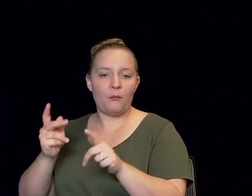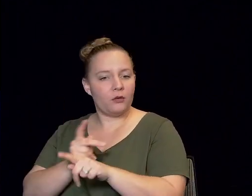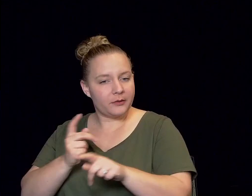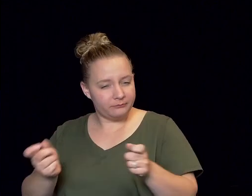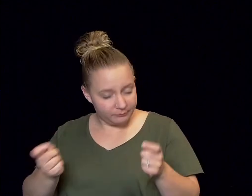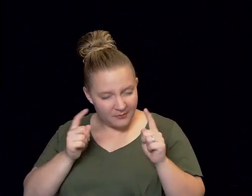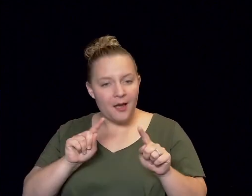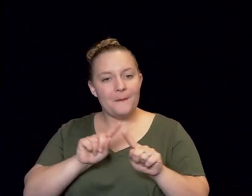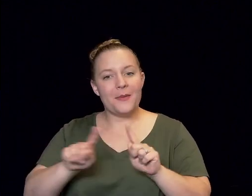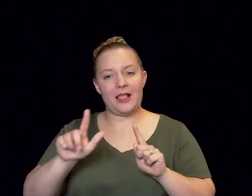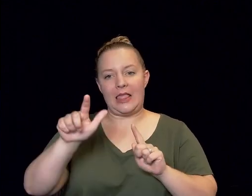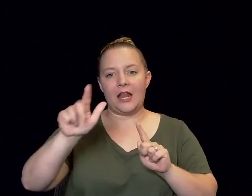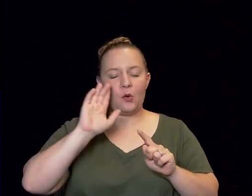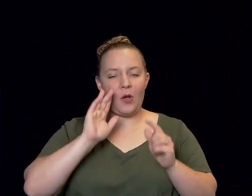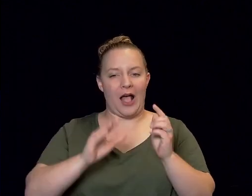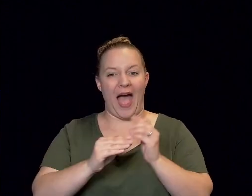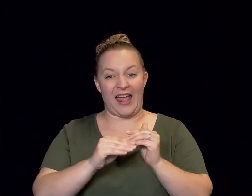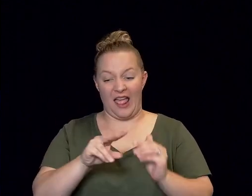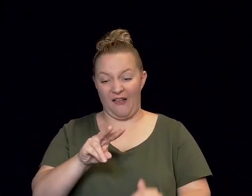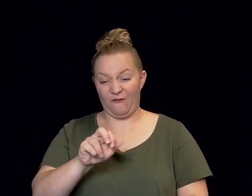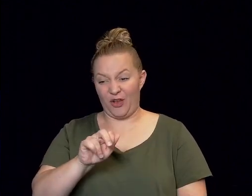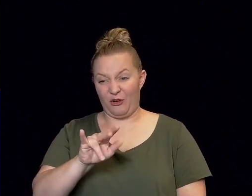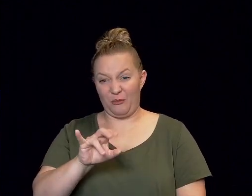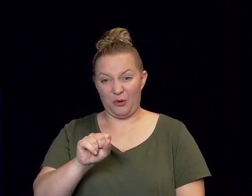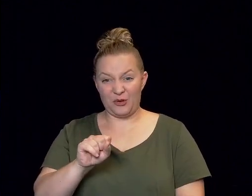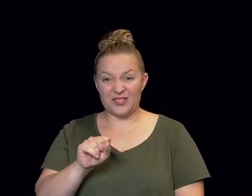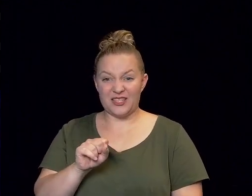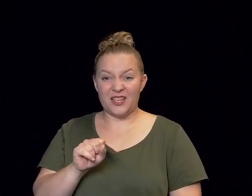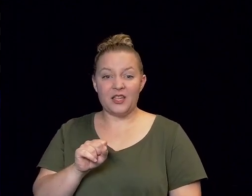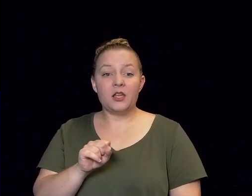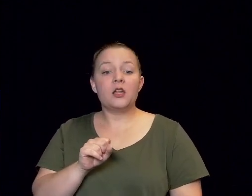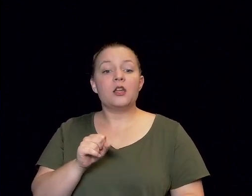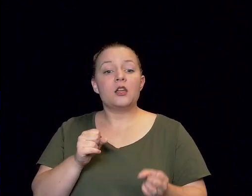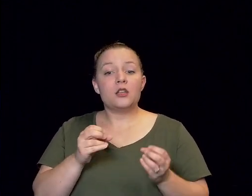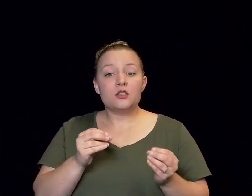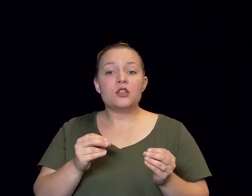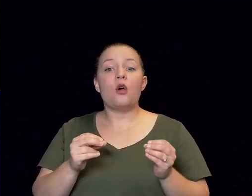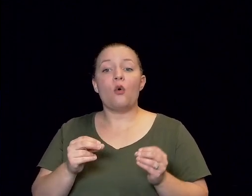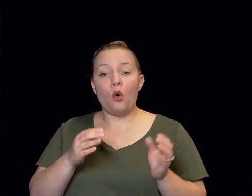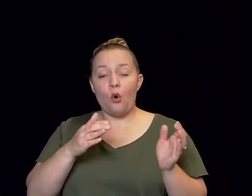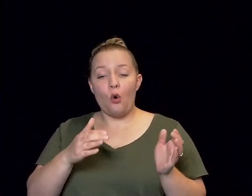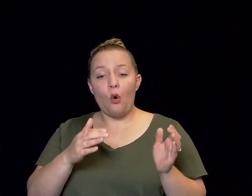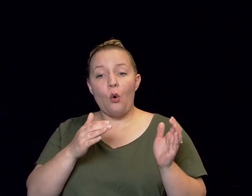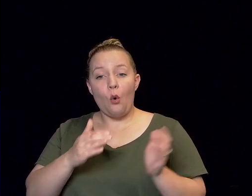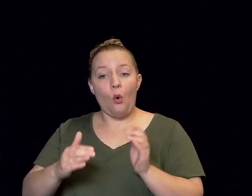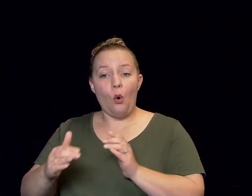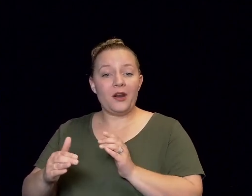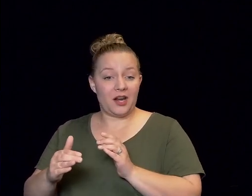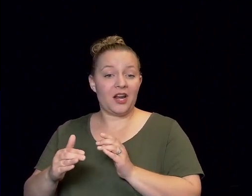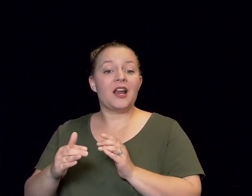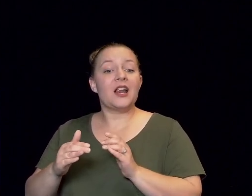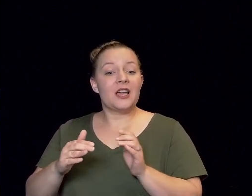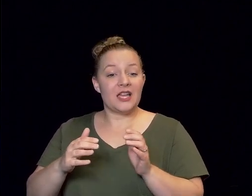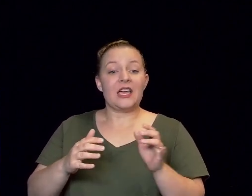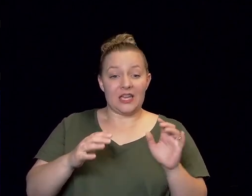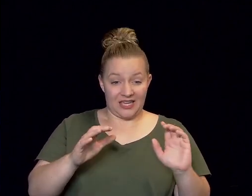some variables. So for order of ops, -5 plus 9 is 4 then times 10 to get the same answer again!